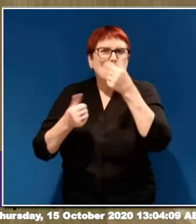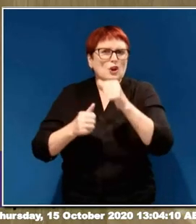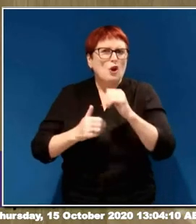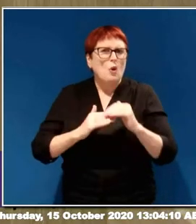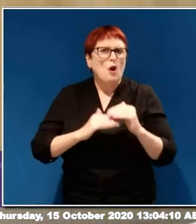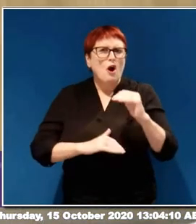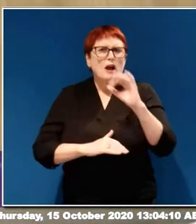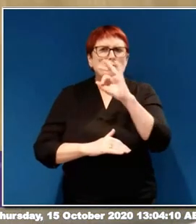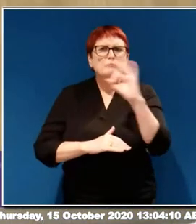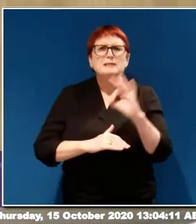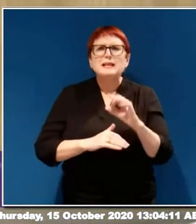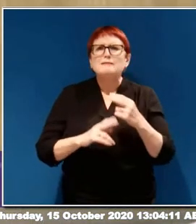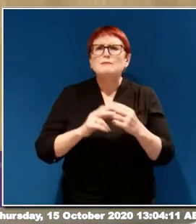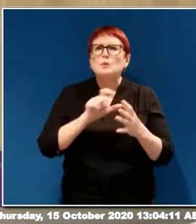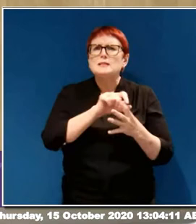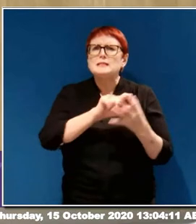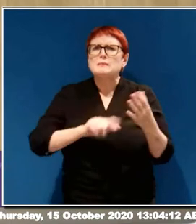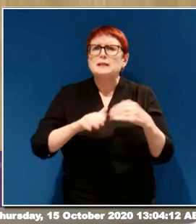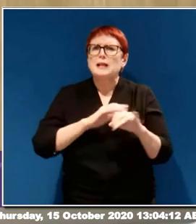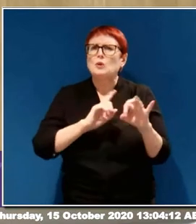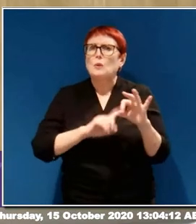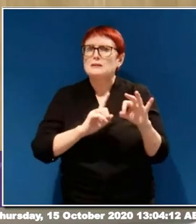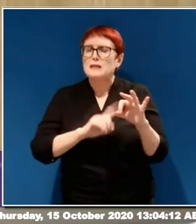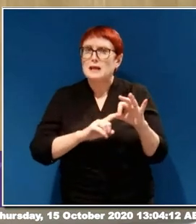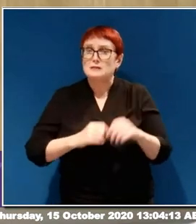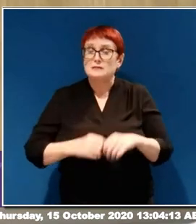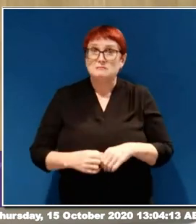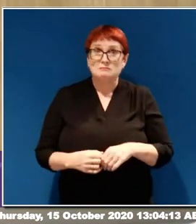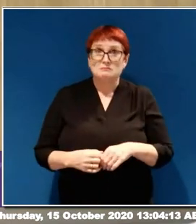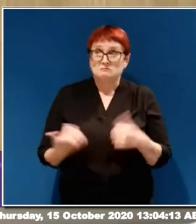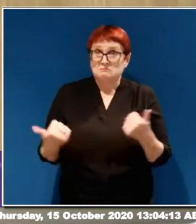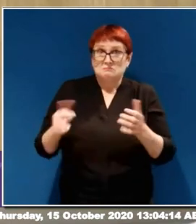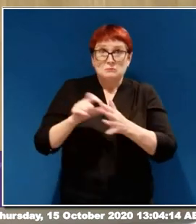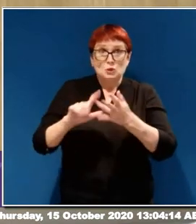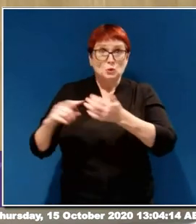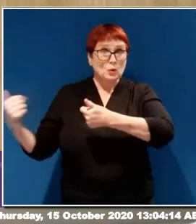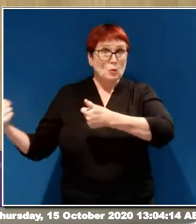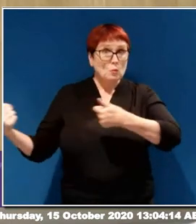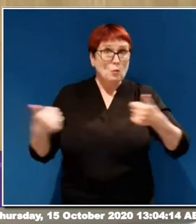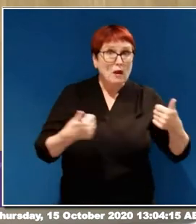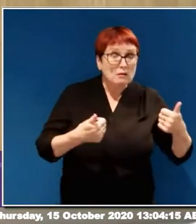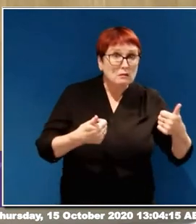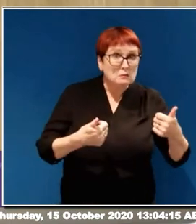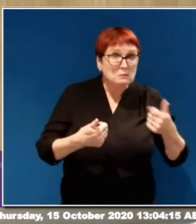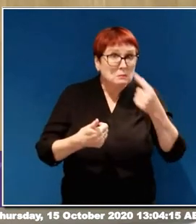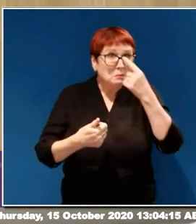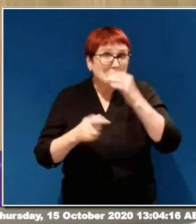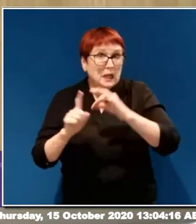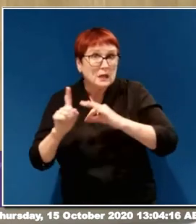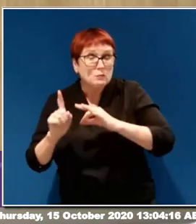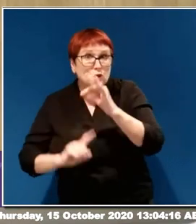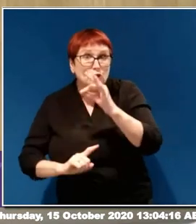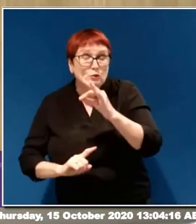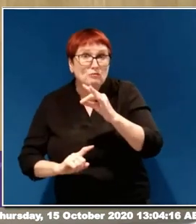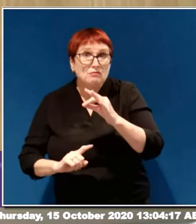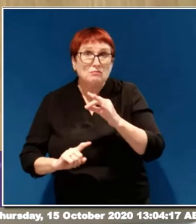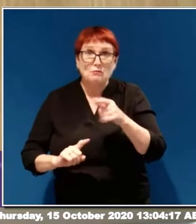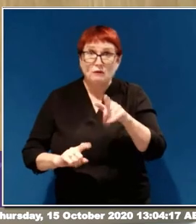Are we tracking well? Is there much work to do in regards to families and students taking advantage